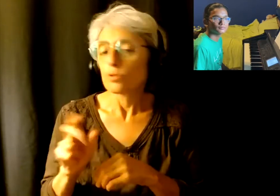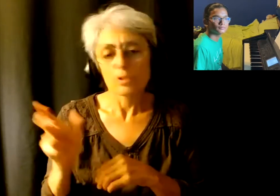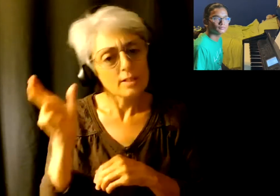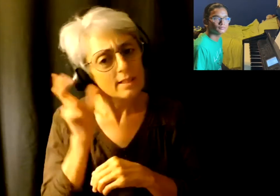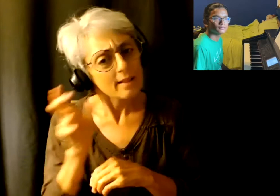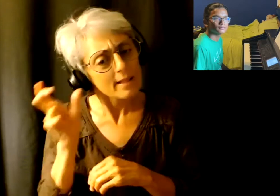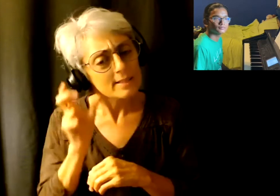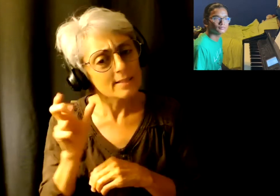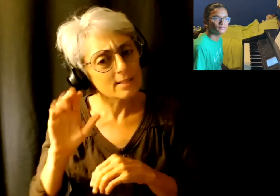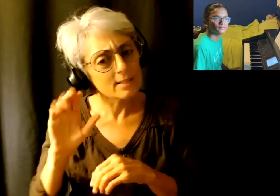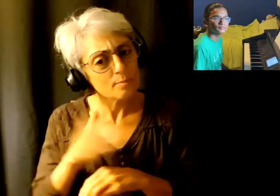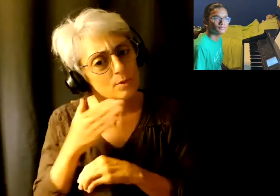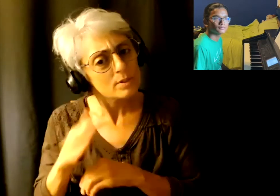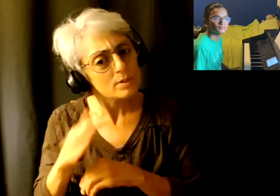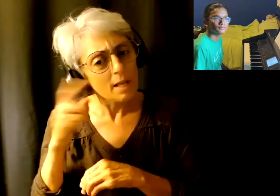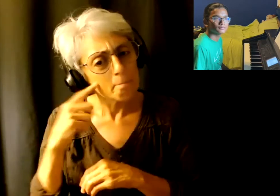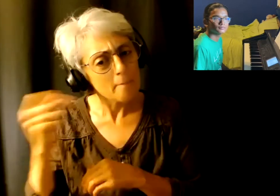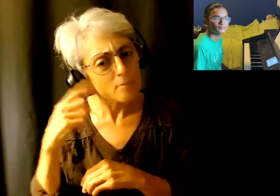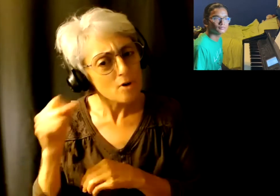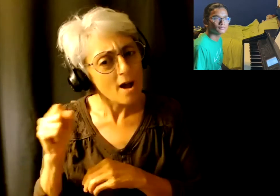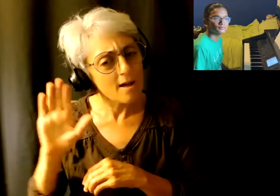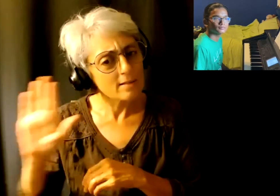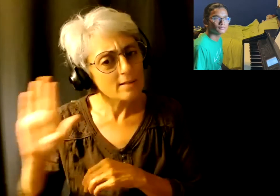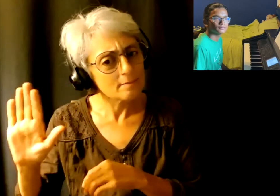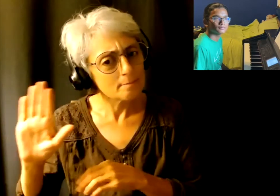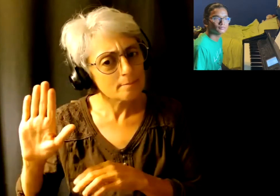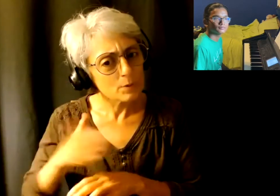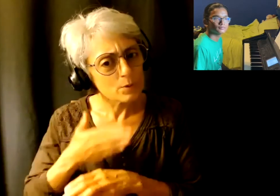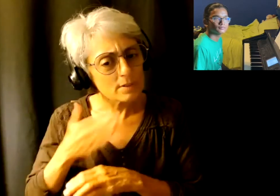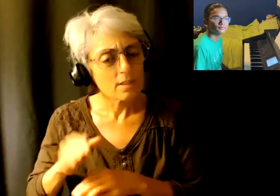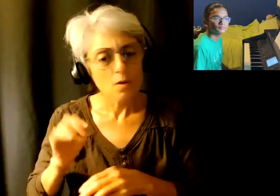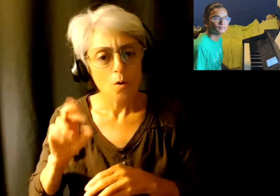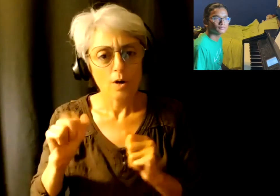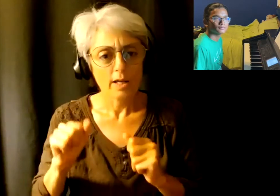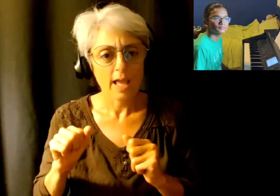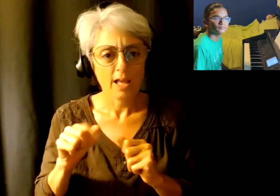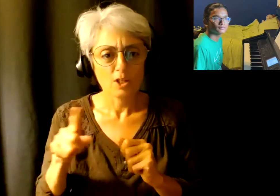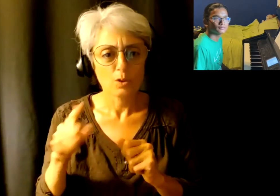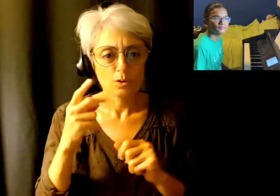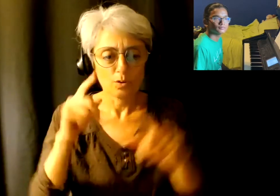and memorize the notes that way or or can you read sheet music?